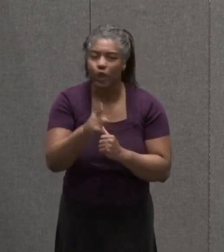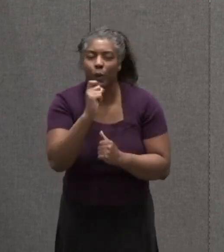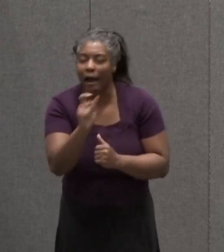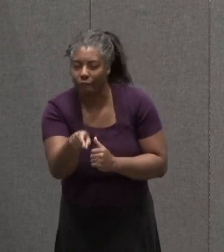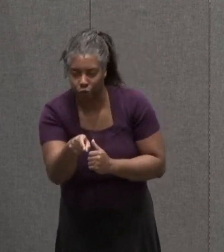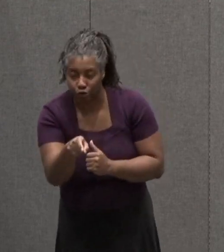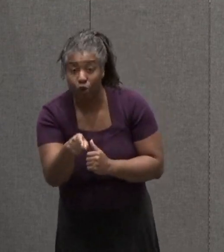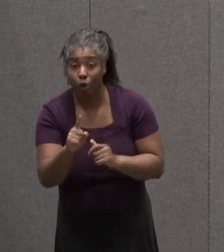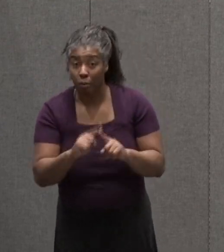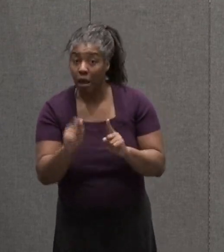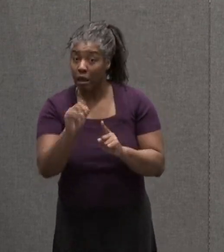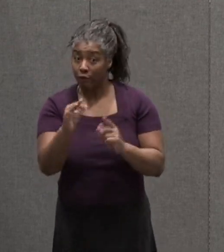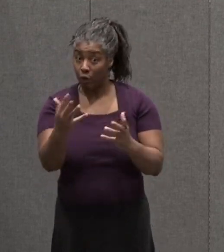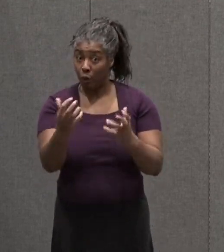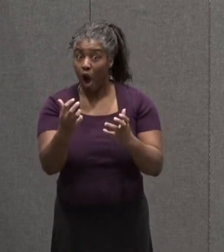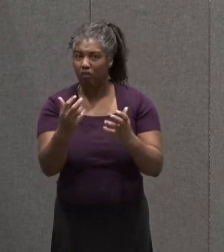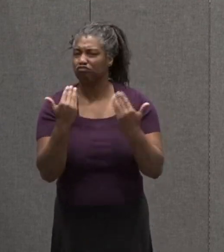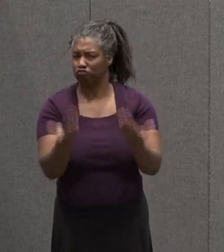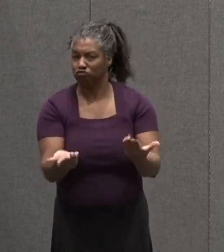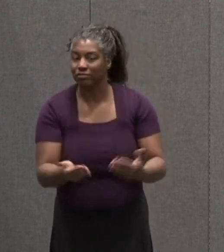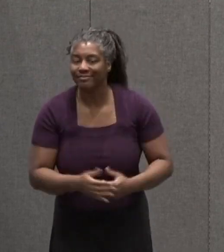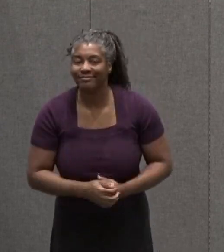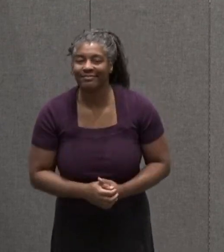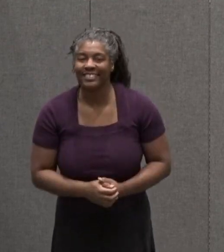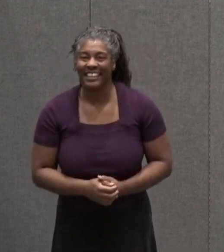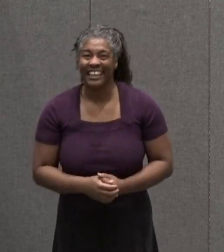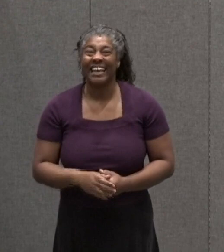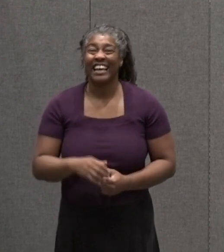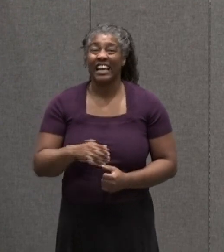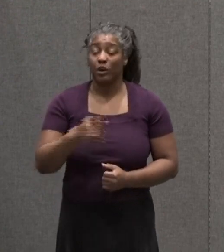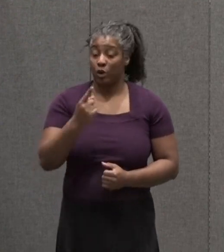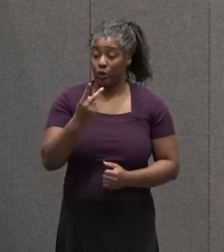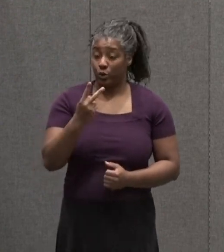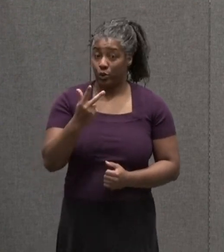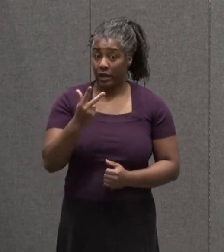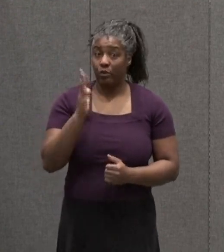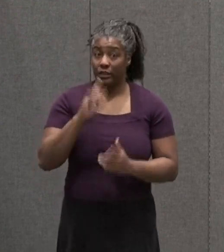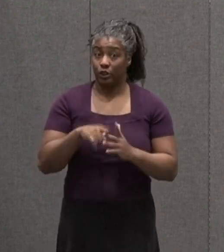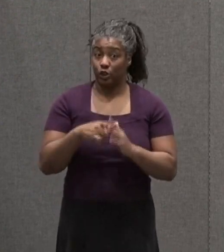I'm gonna jump up and I'm gonna act like a crazy monkey and I hope you will too. Are you ready?